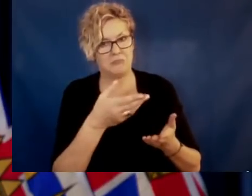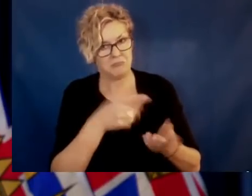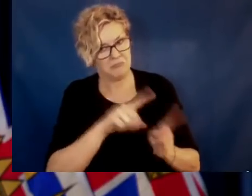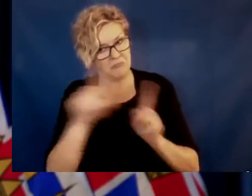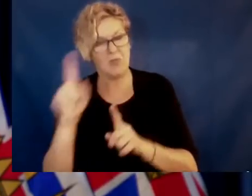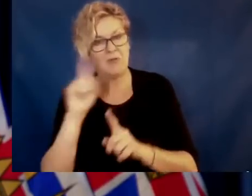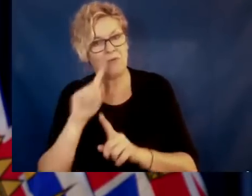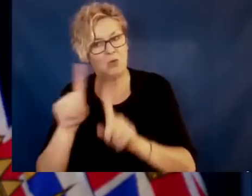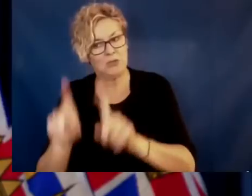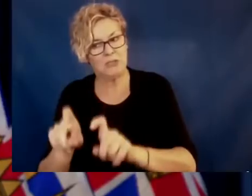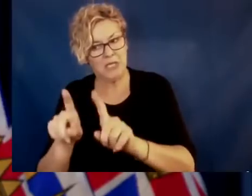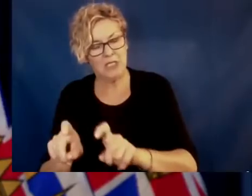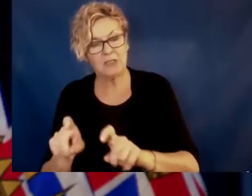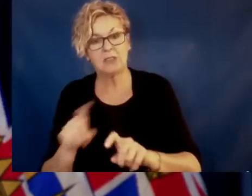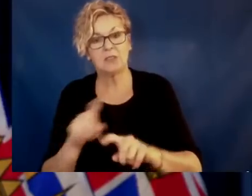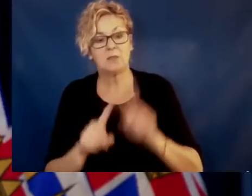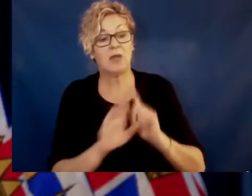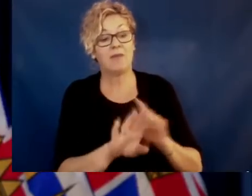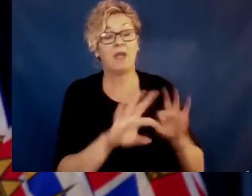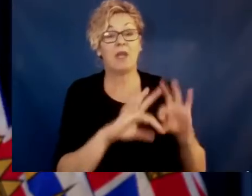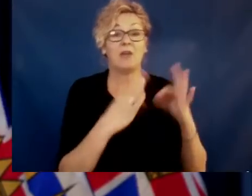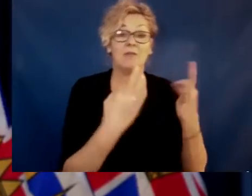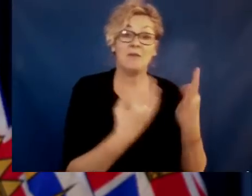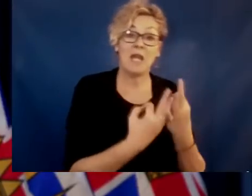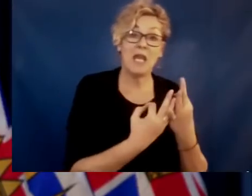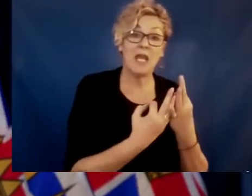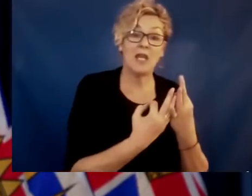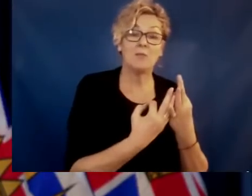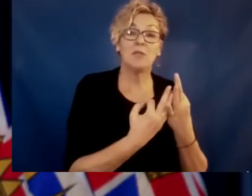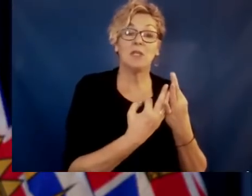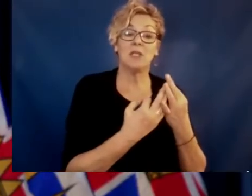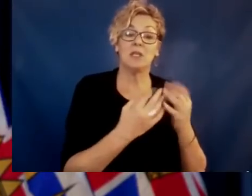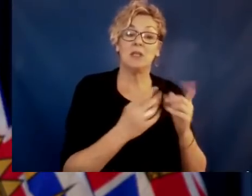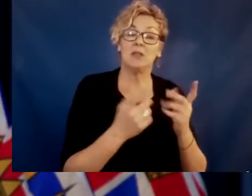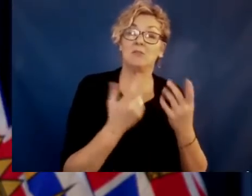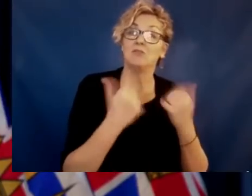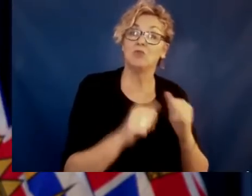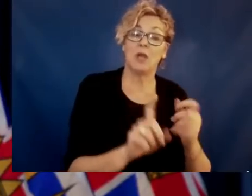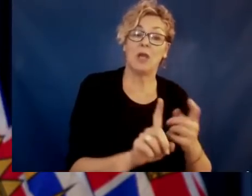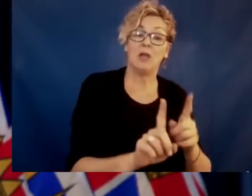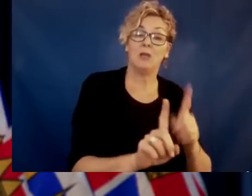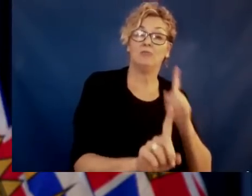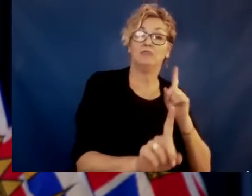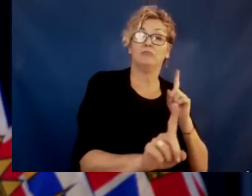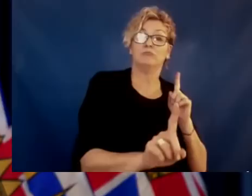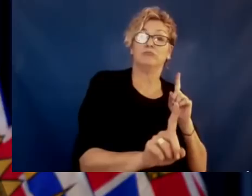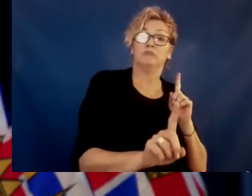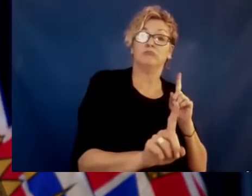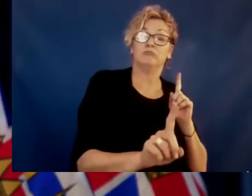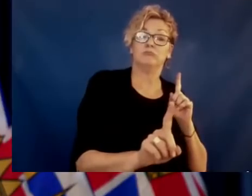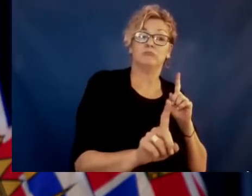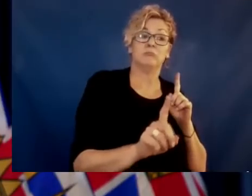have not had exposure to someone with COVID-19 themselves they would not necessarily need to isolate. For everyone